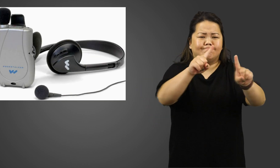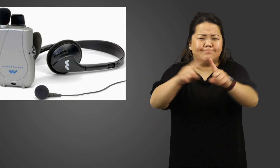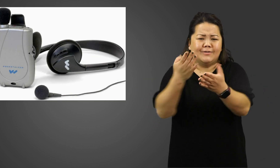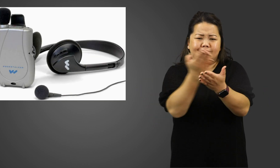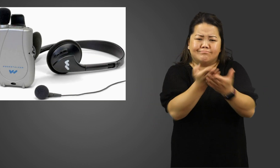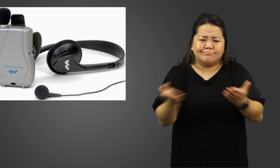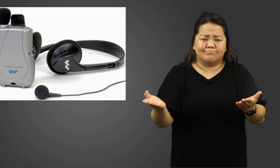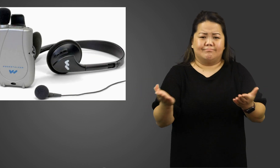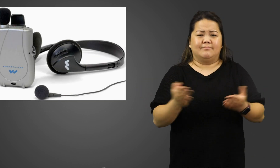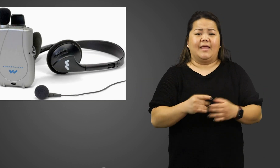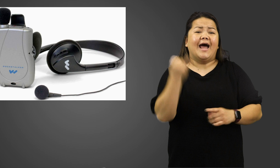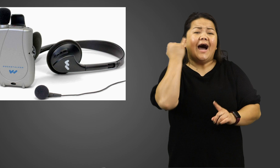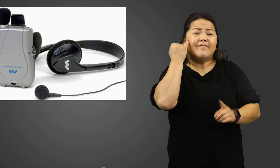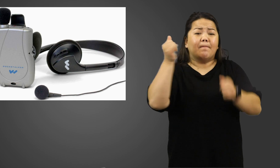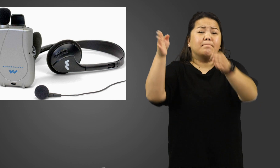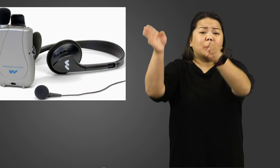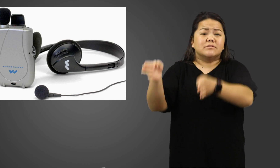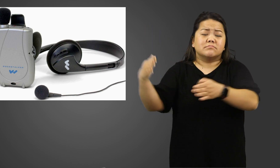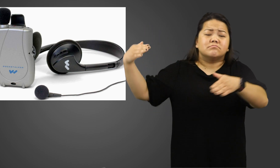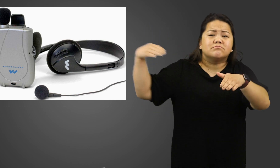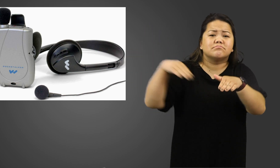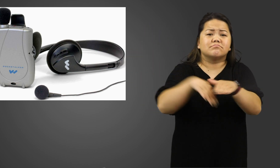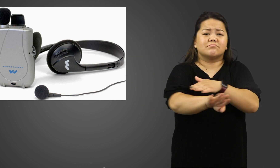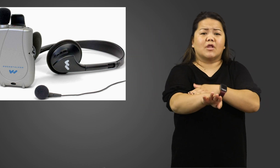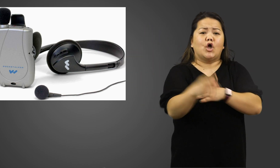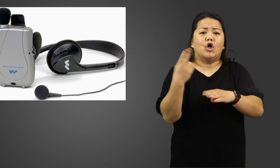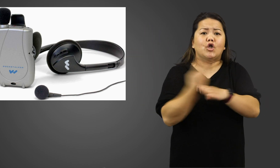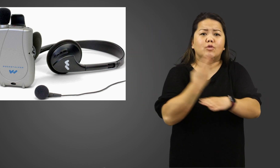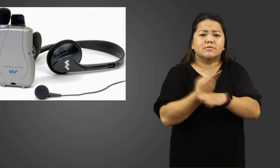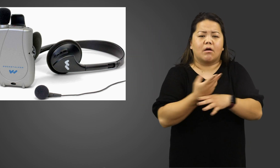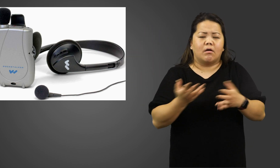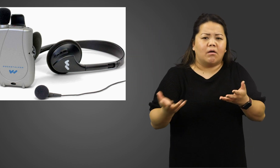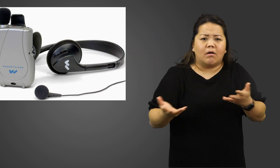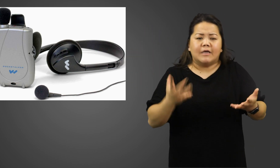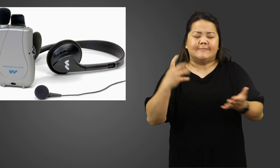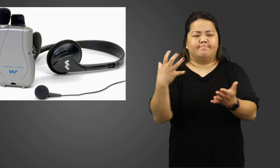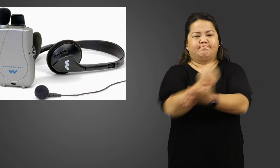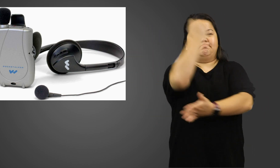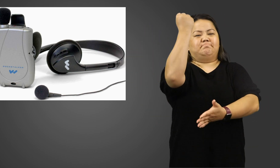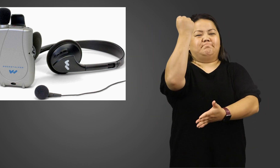on hand in case a person with hearing loss comes into your agency.